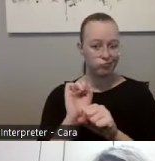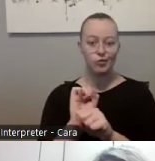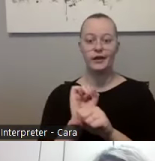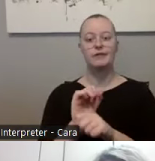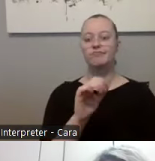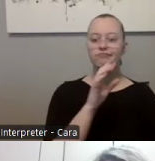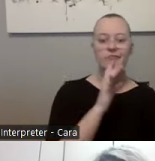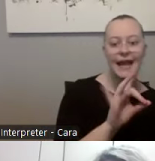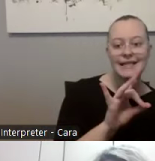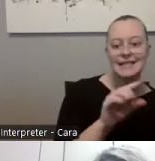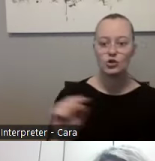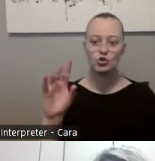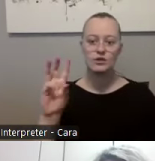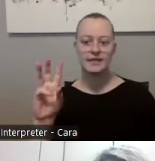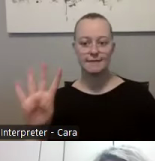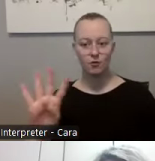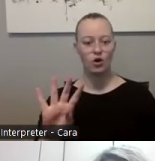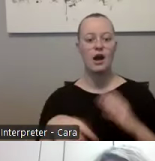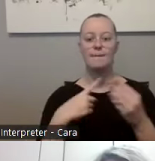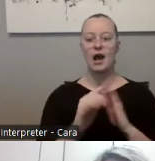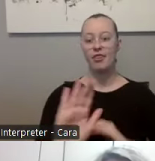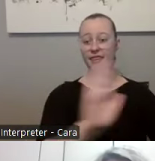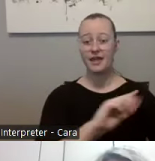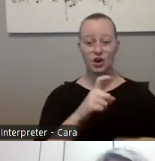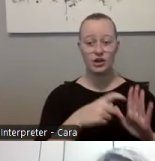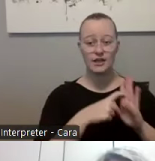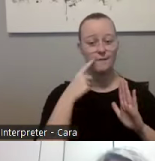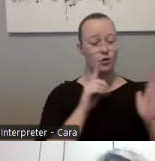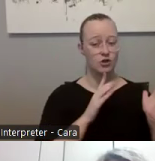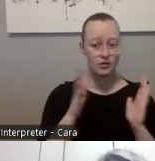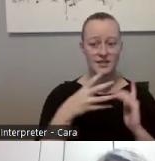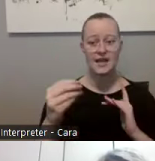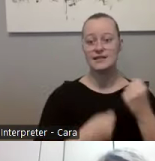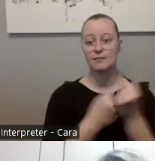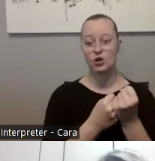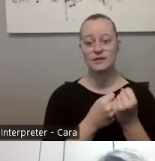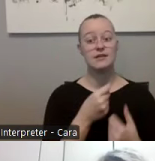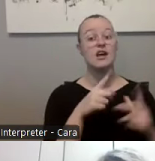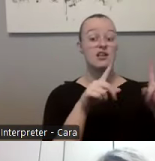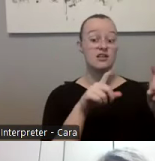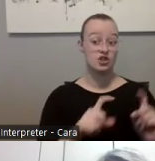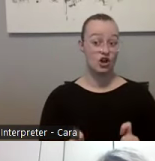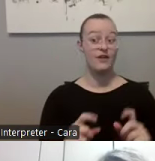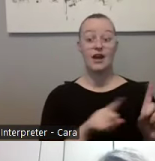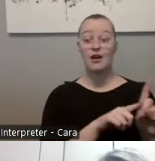64 about their need for and receipt of services and supports. This survey we also recommend be replicated